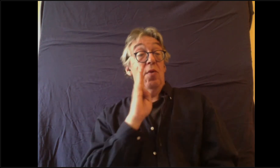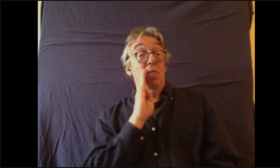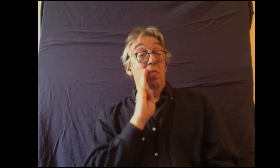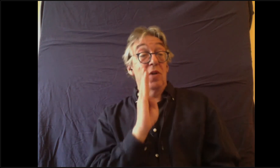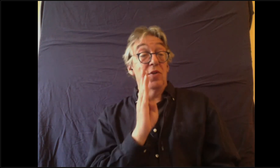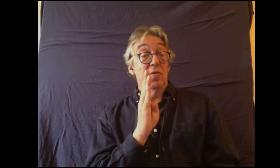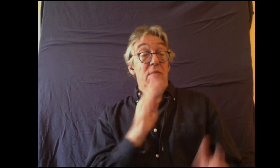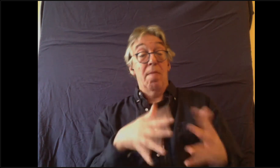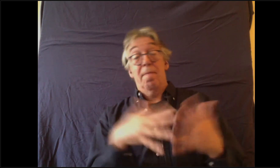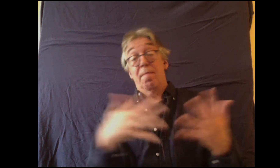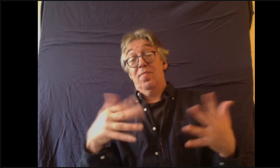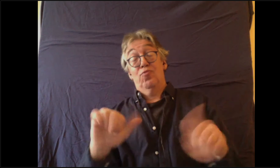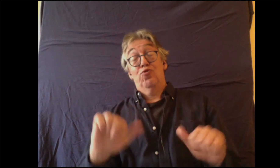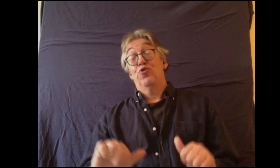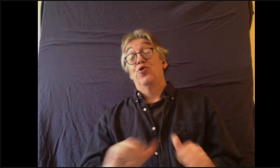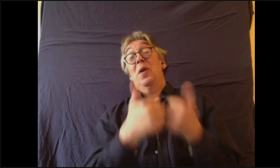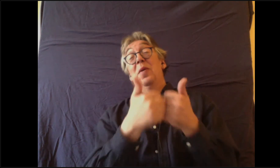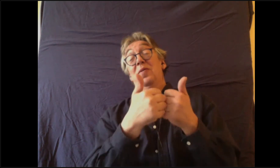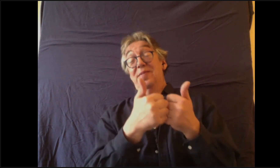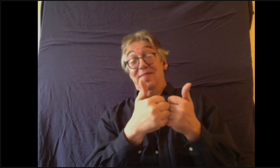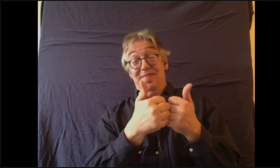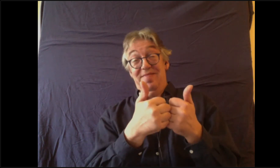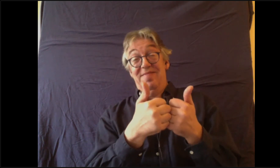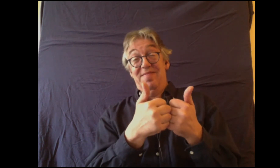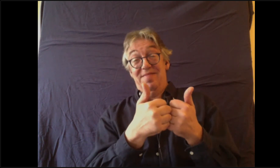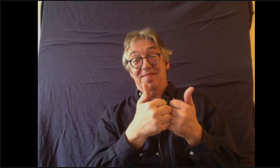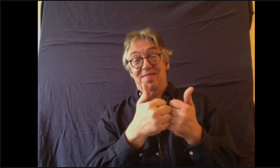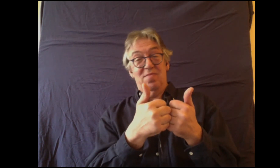(cutting out)